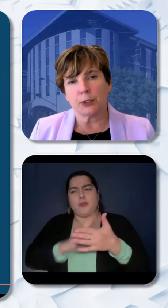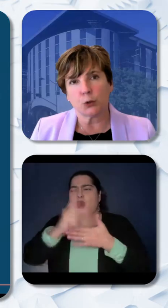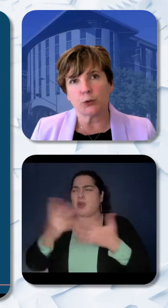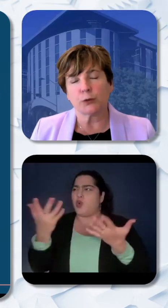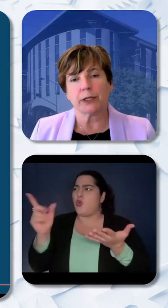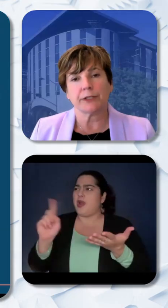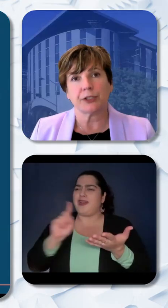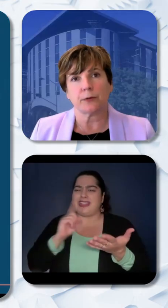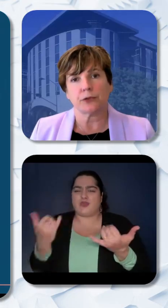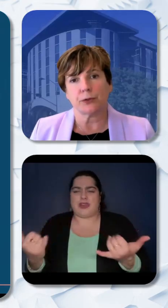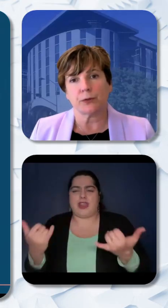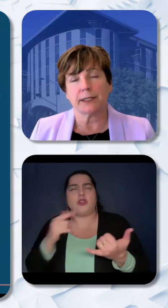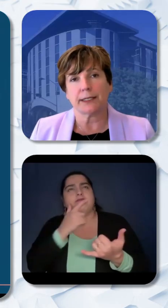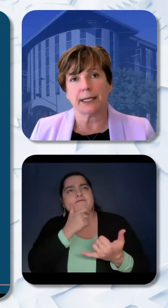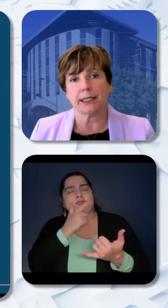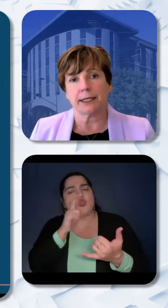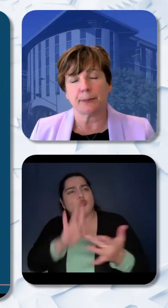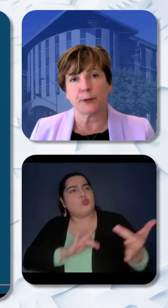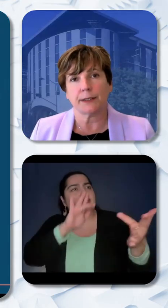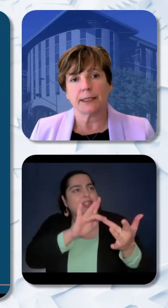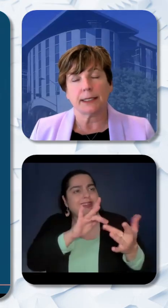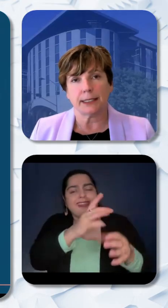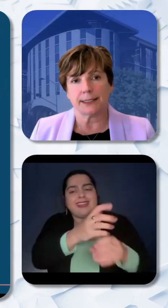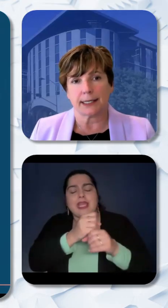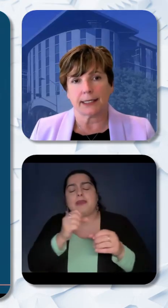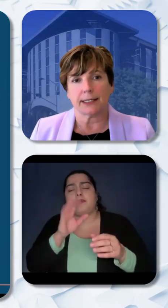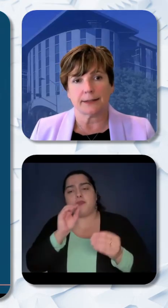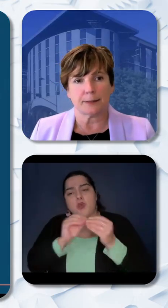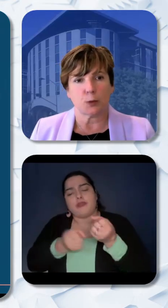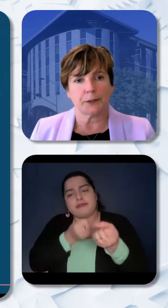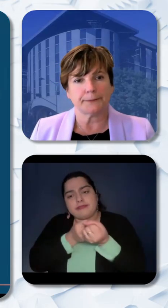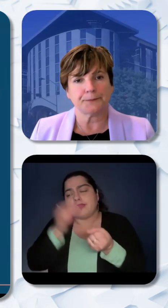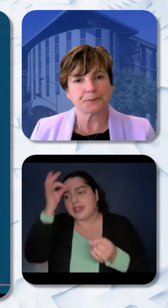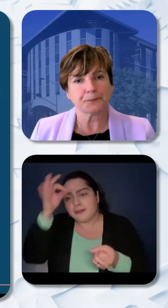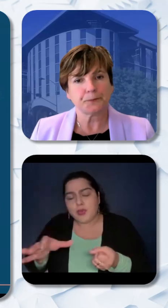and who you can reach out to to gain input, insight, and support.